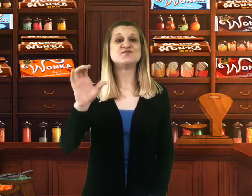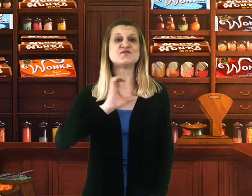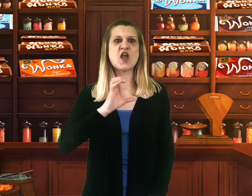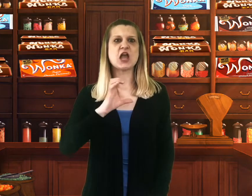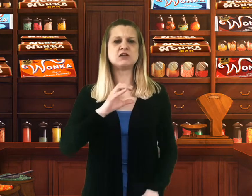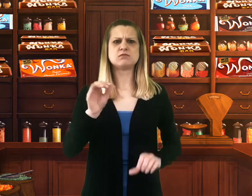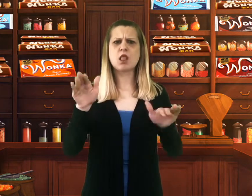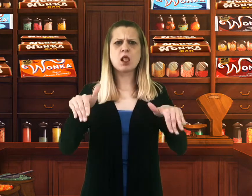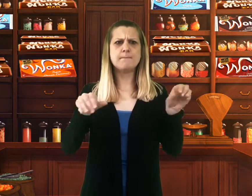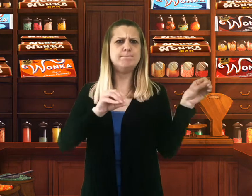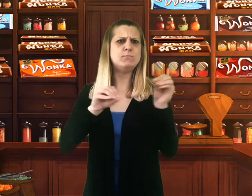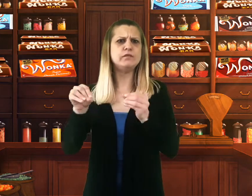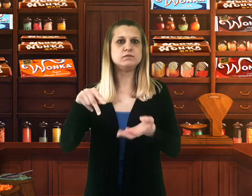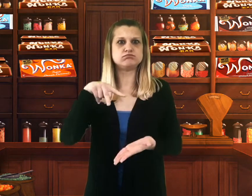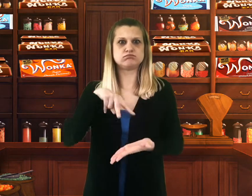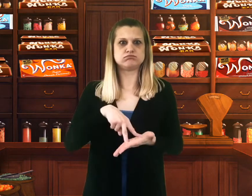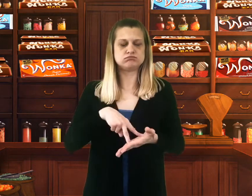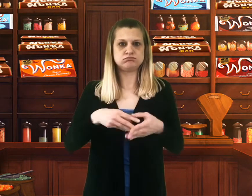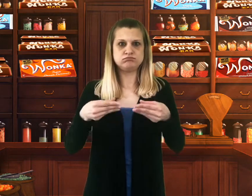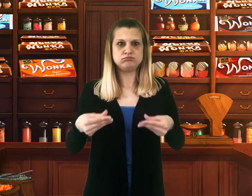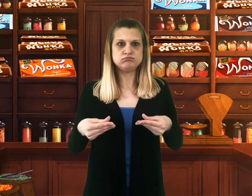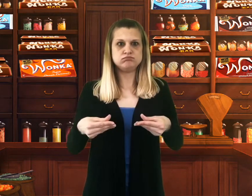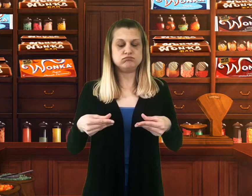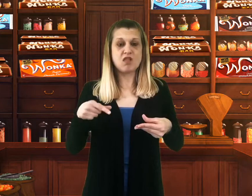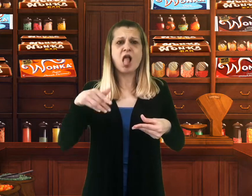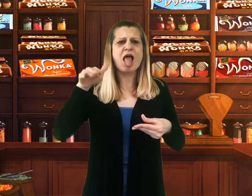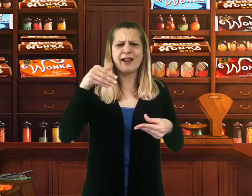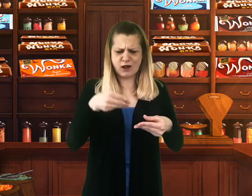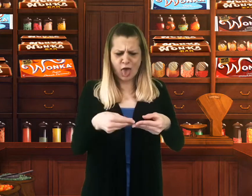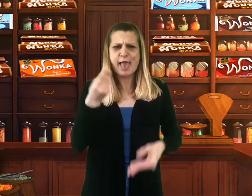Charlie hadn’t moved. He stood, holding it tightly with both hands.